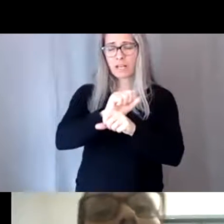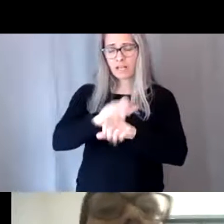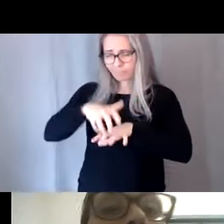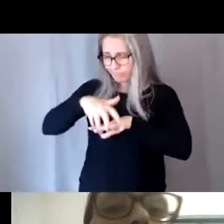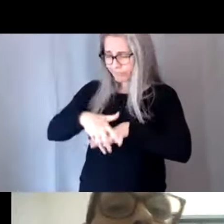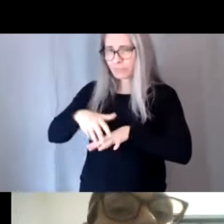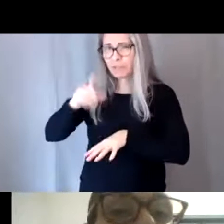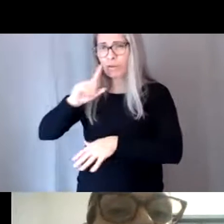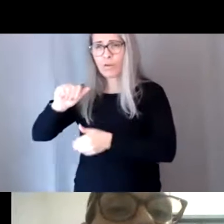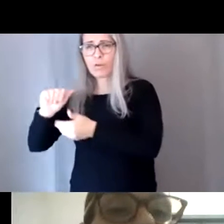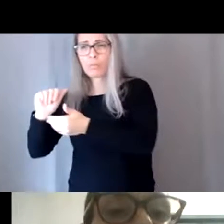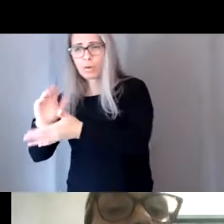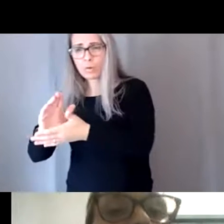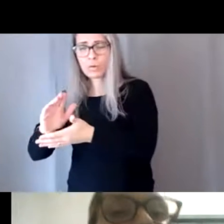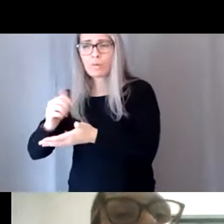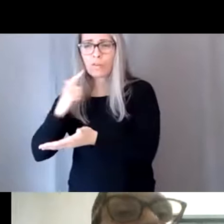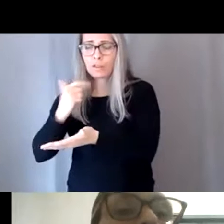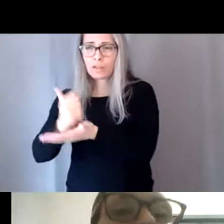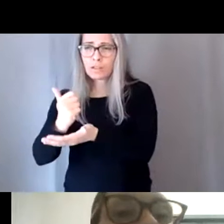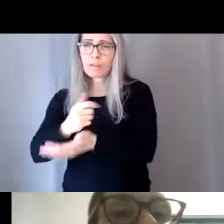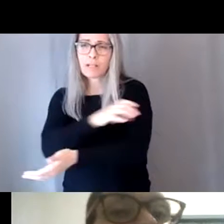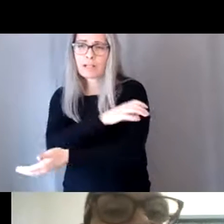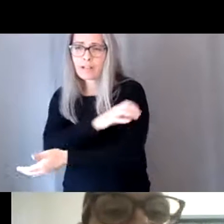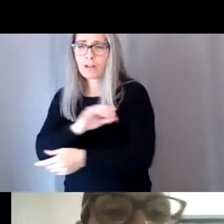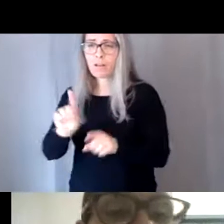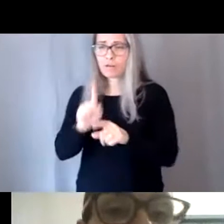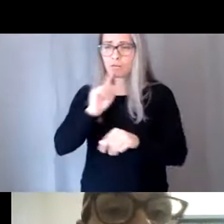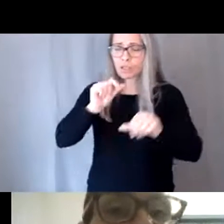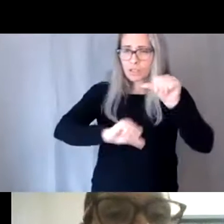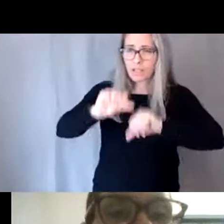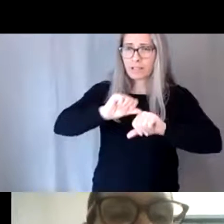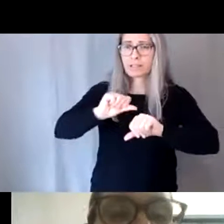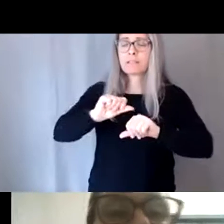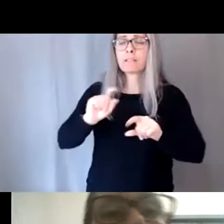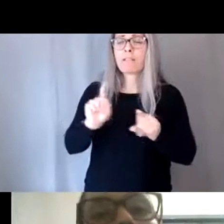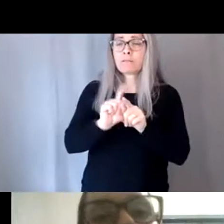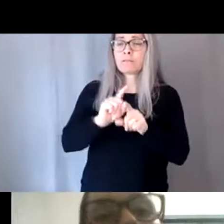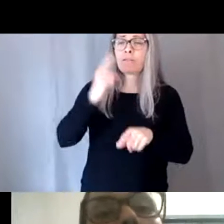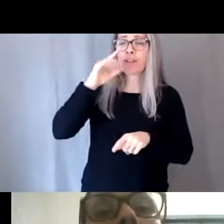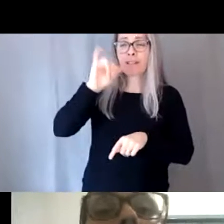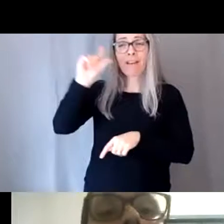in the bureaucratic level of the Brazilian government now we are